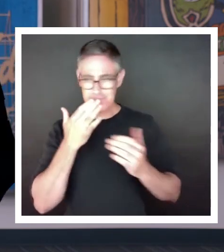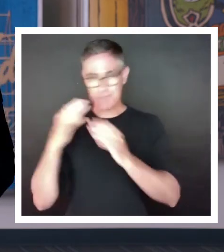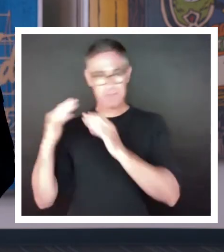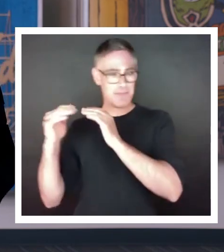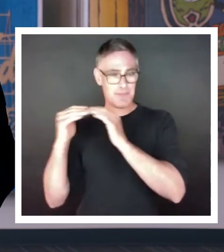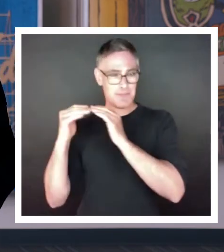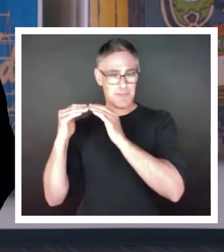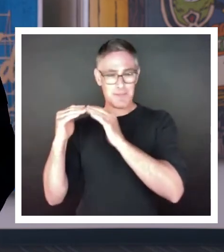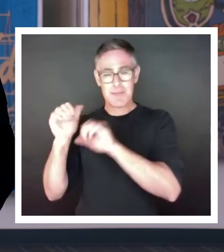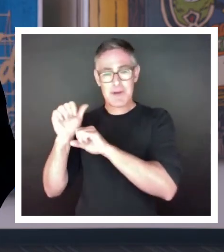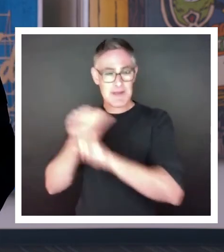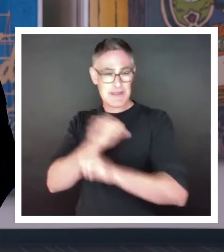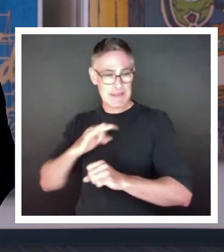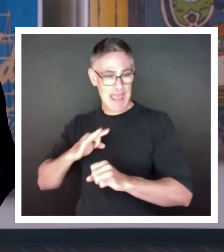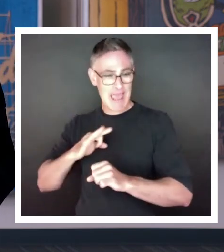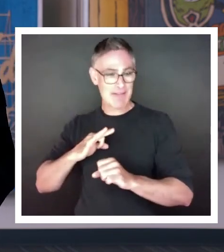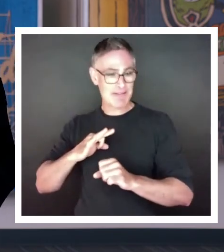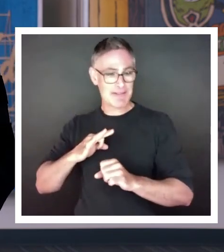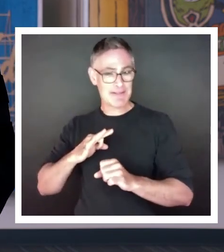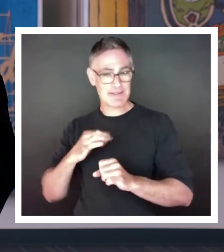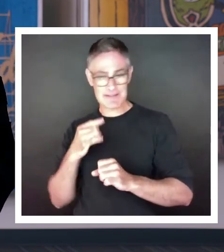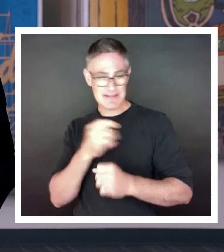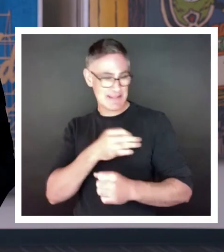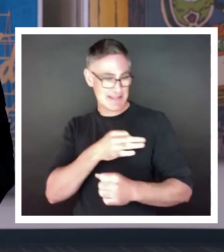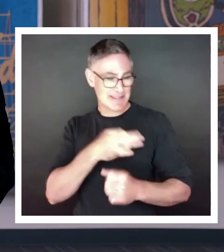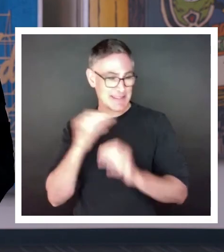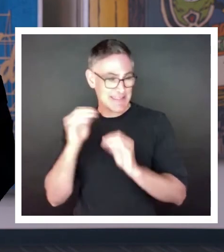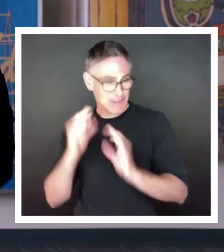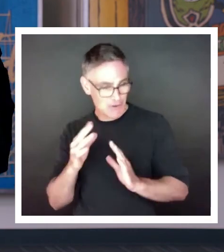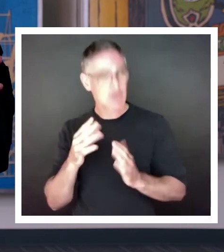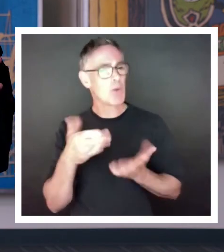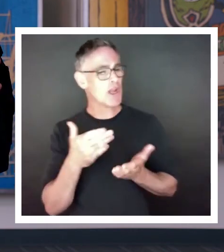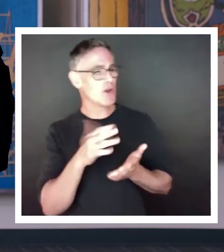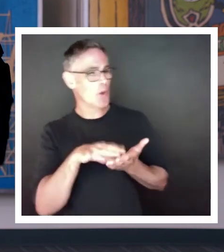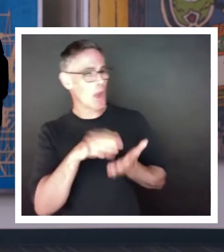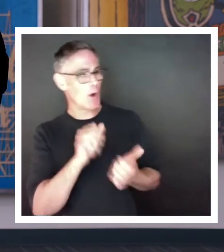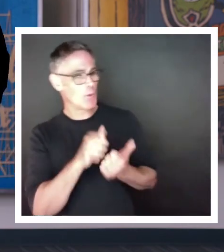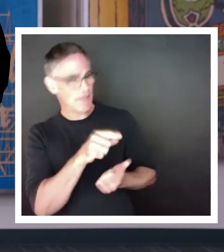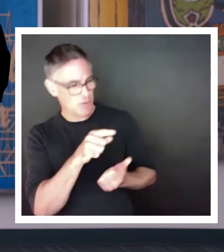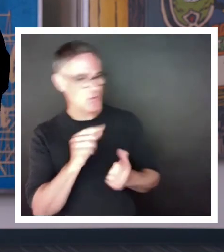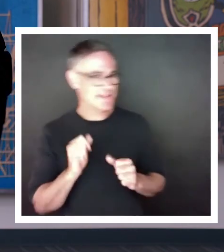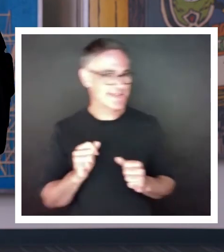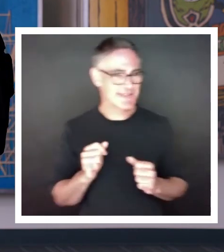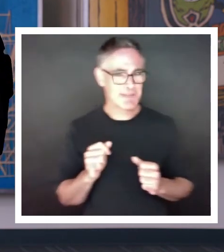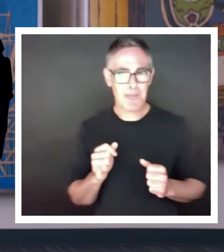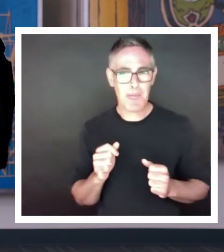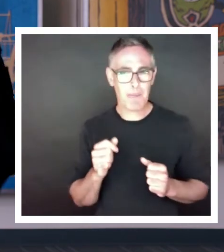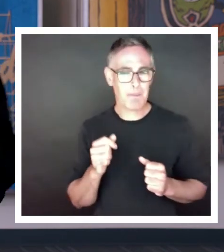to learn beside you in your journey, even ahead of you. We are just a click away.